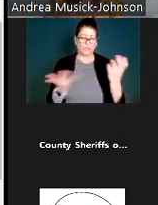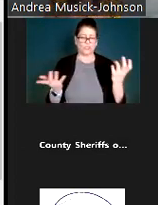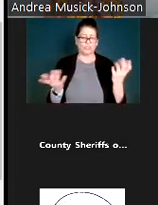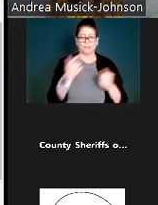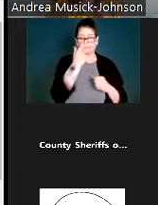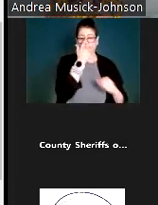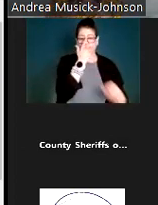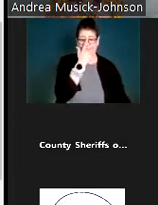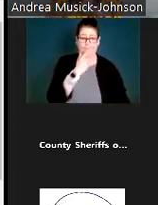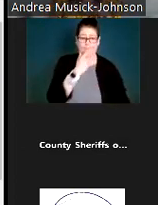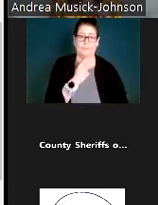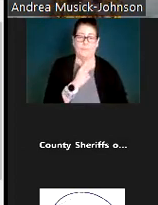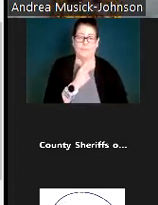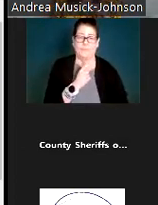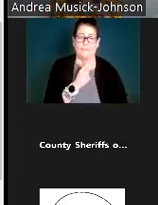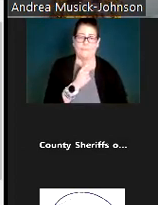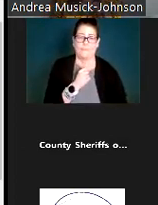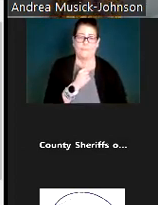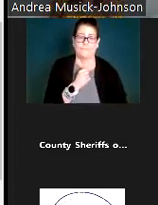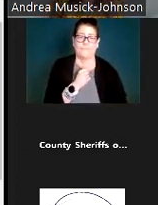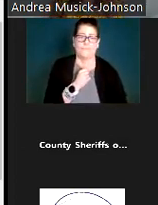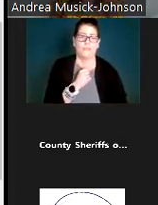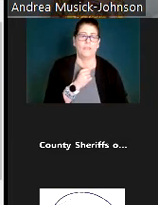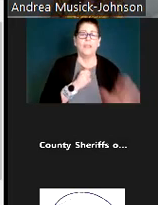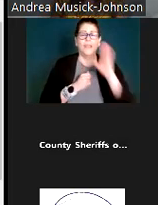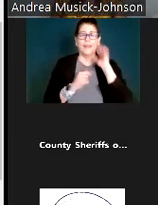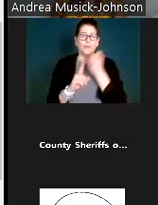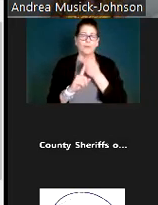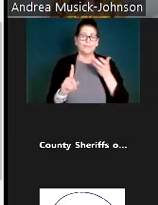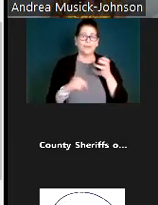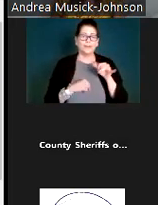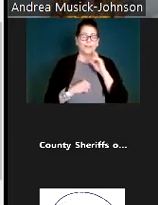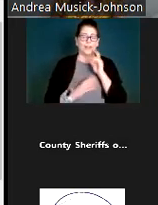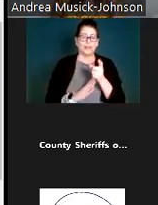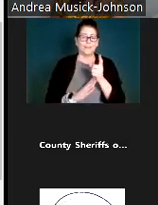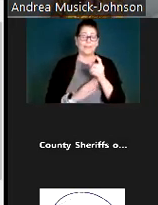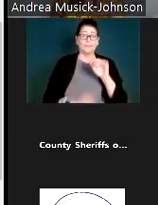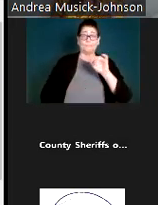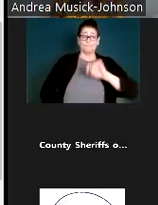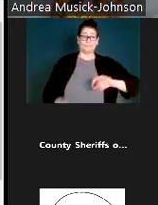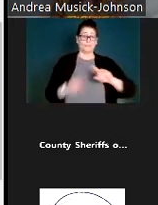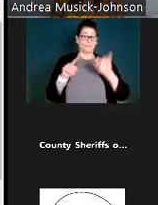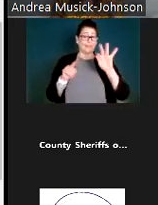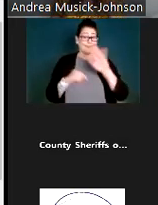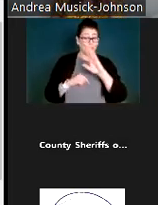And I'll touch base on that in just a minute. But if you've never used VINELink at all and